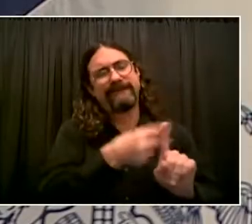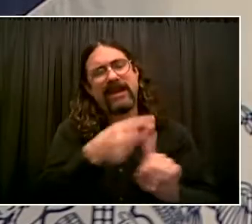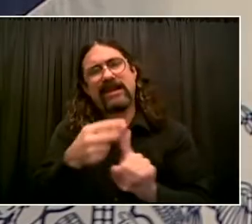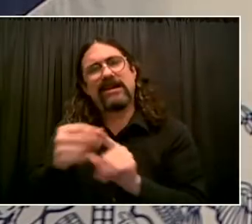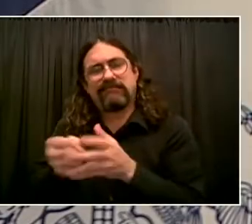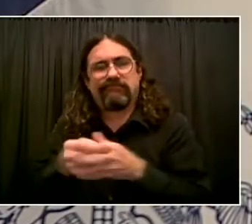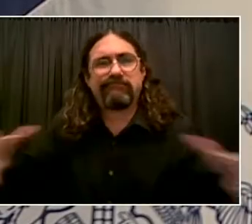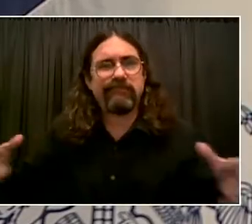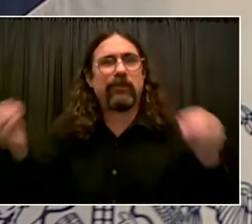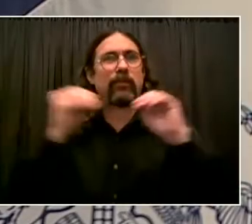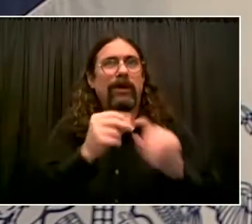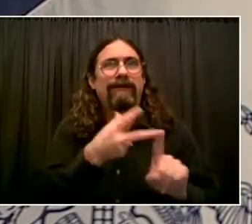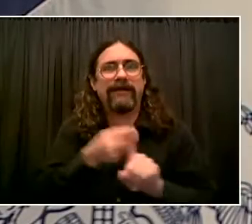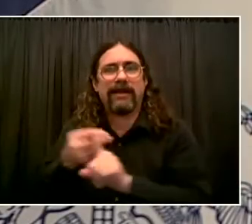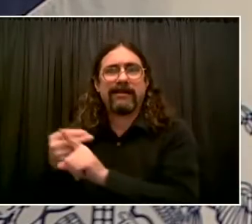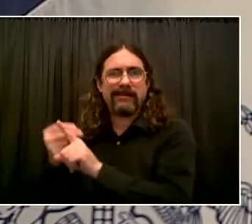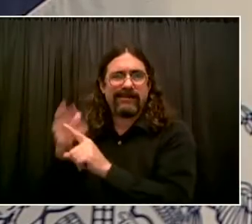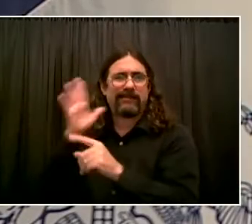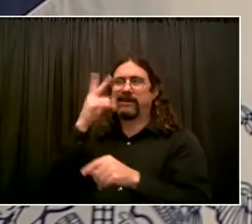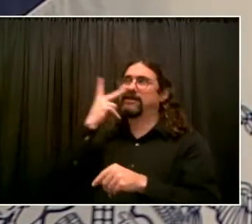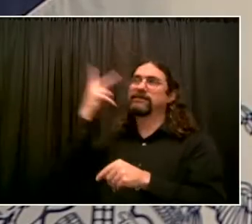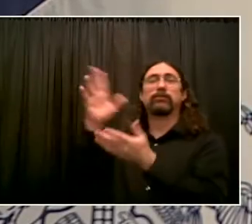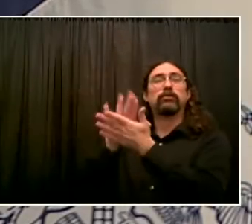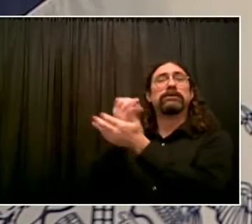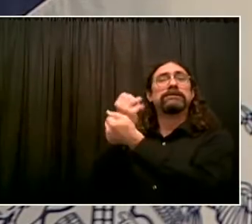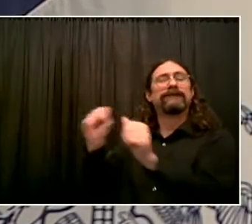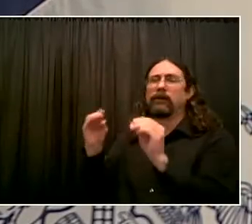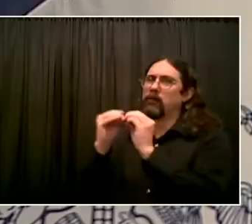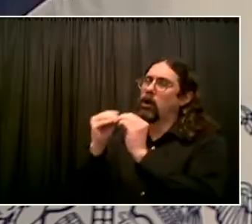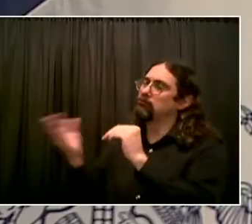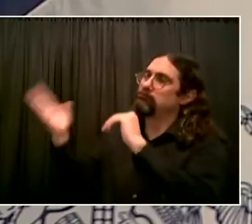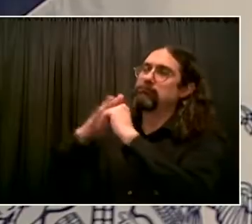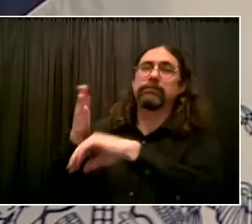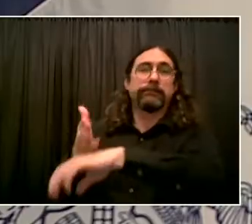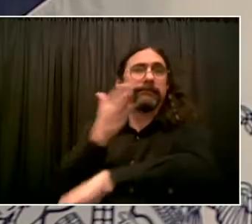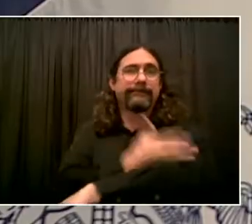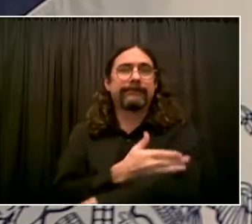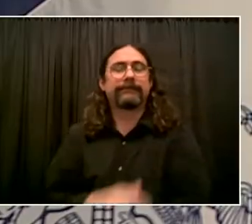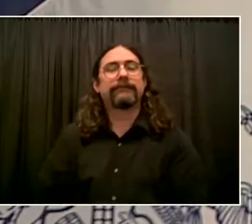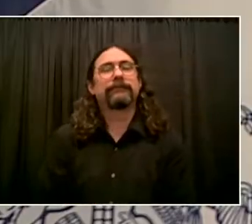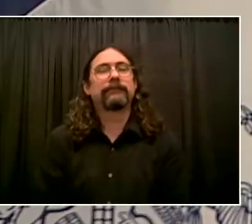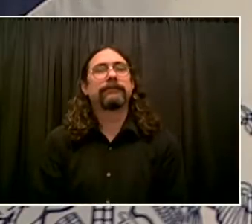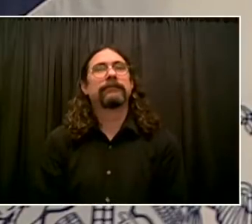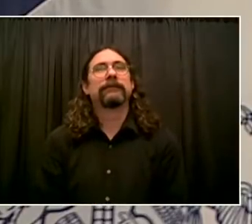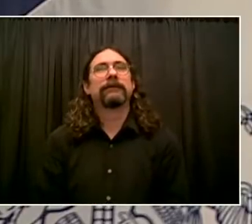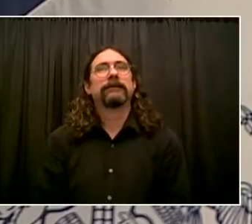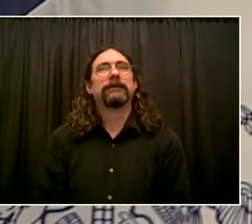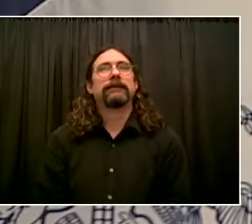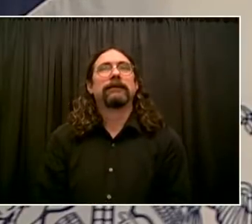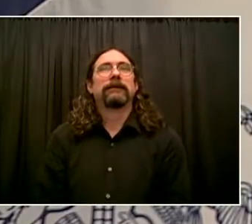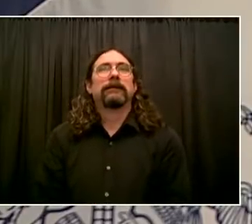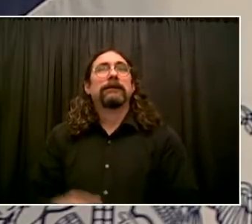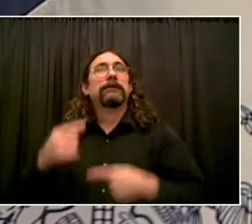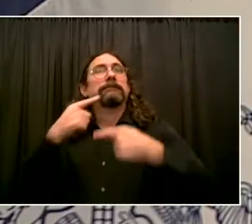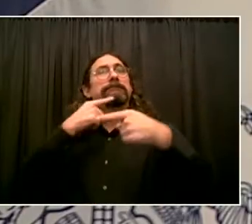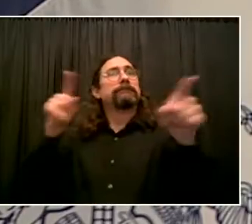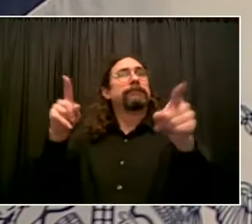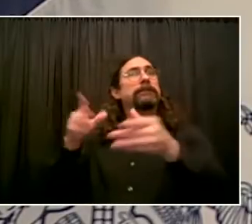VACCINATED IS THE BEST WAY TO KEEP HOSCOLS SAF. E